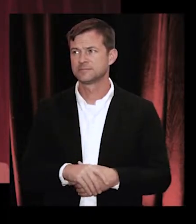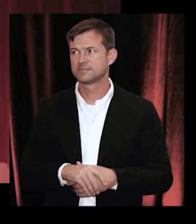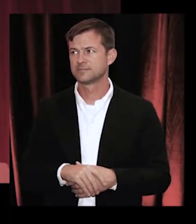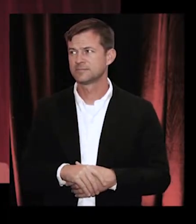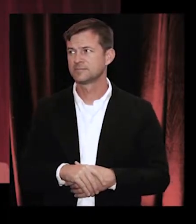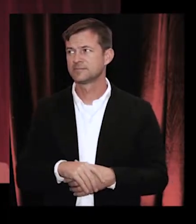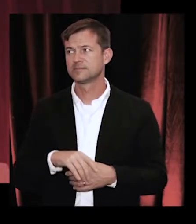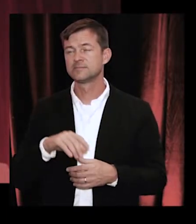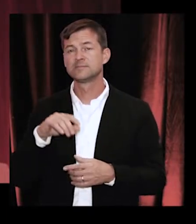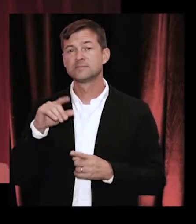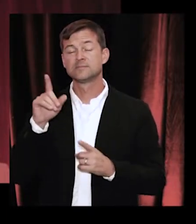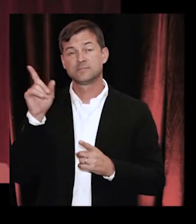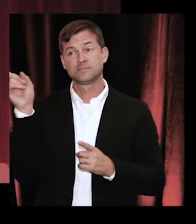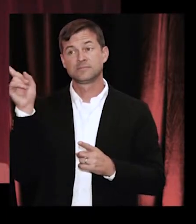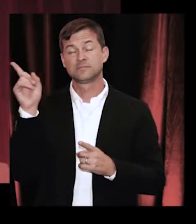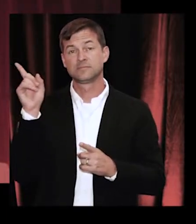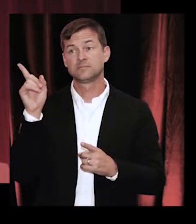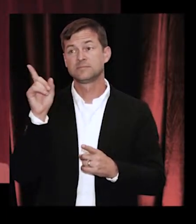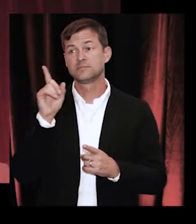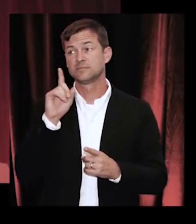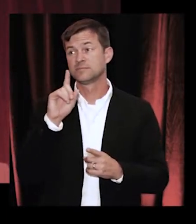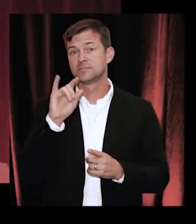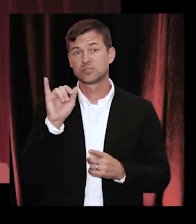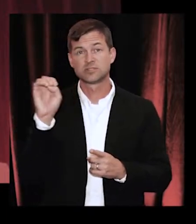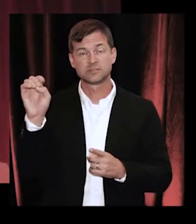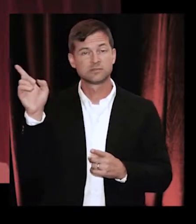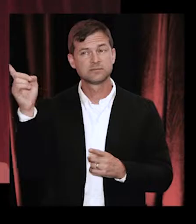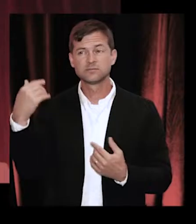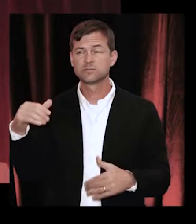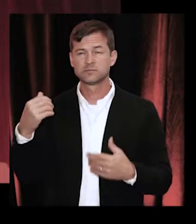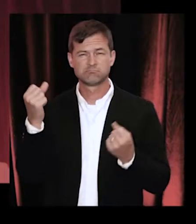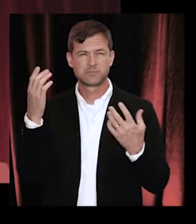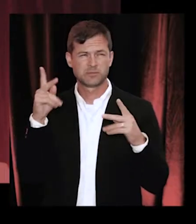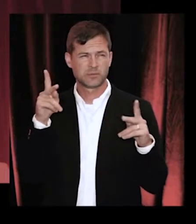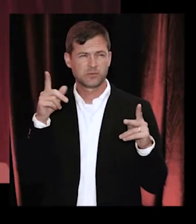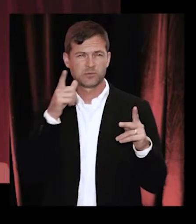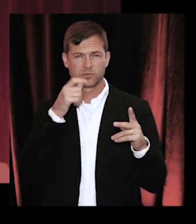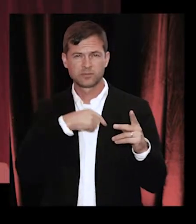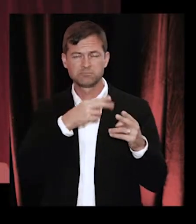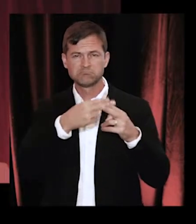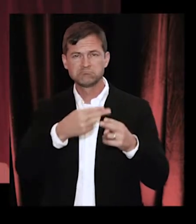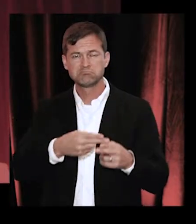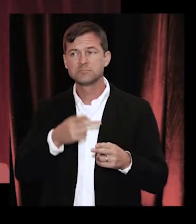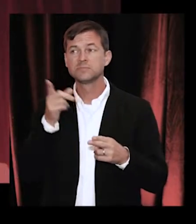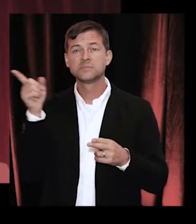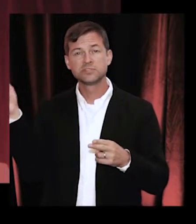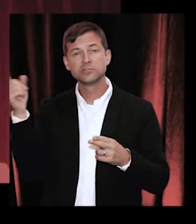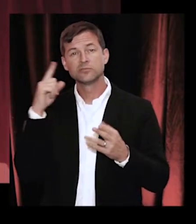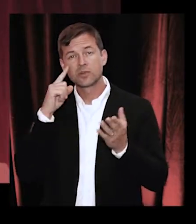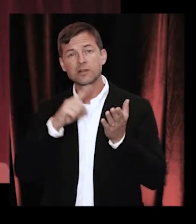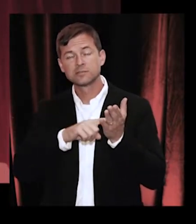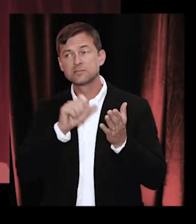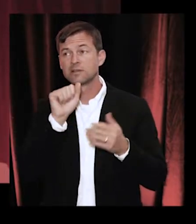Jane Elizabeth, like many of the folks who is celebrating today, recognize that Alabamians with disabilities